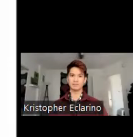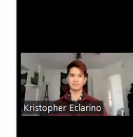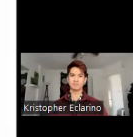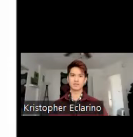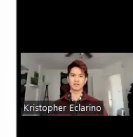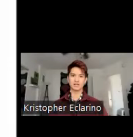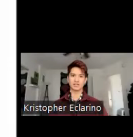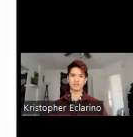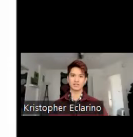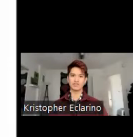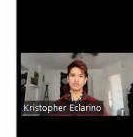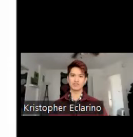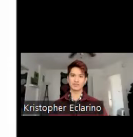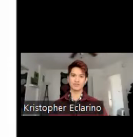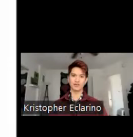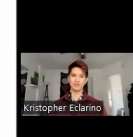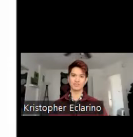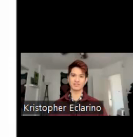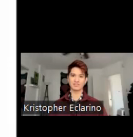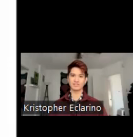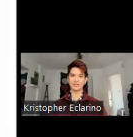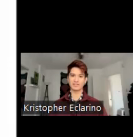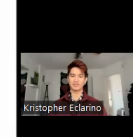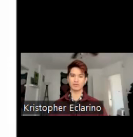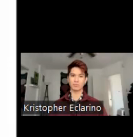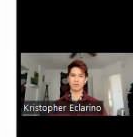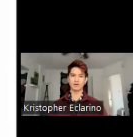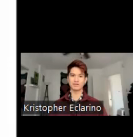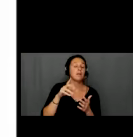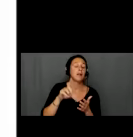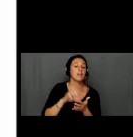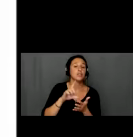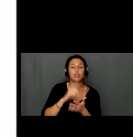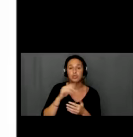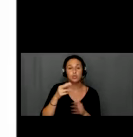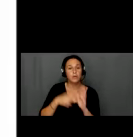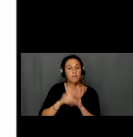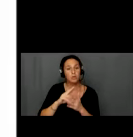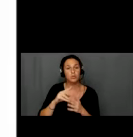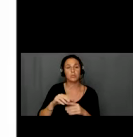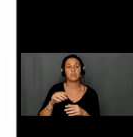conducting a literature review of over 60 studies and reports, interviewing 2 dozen